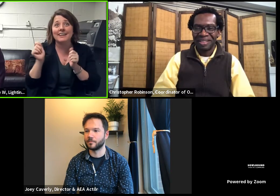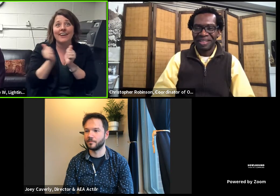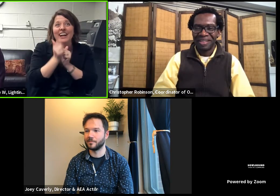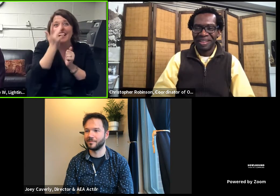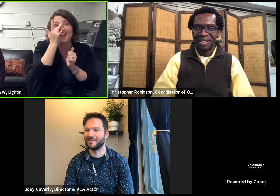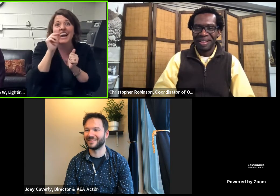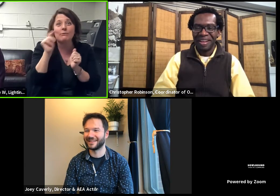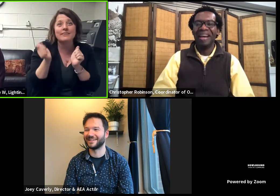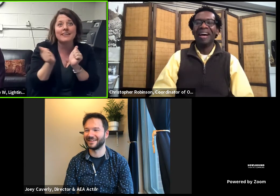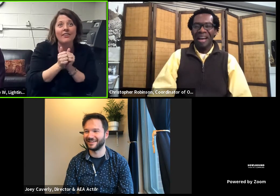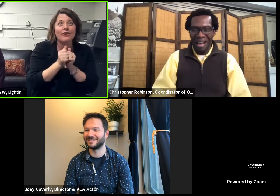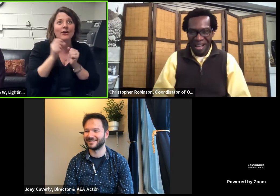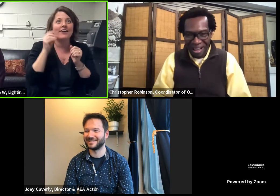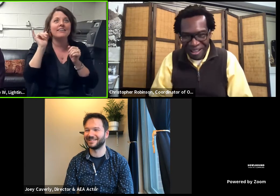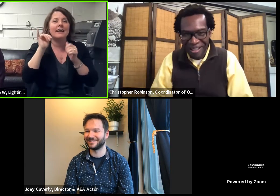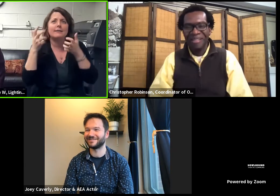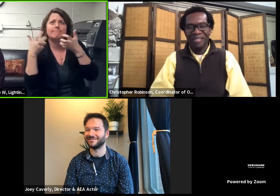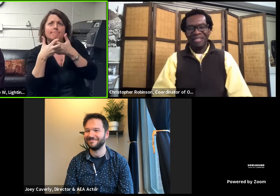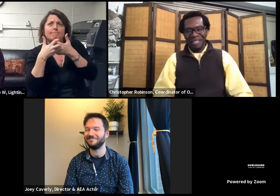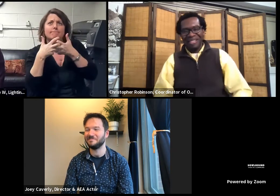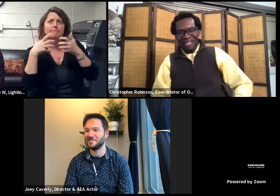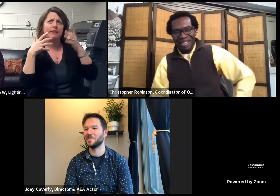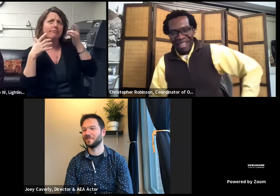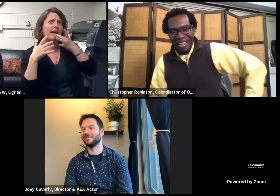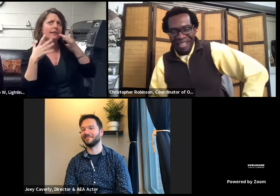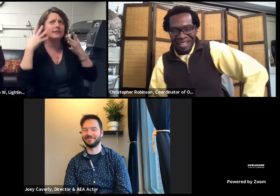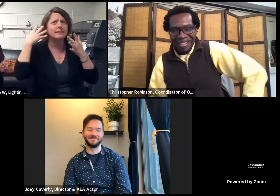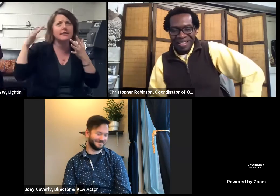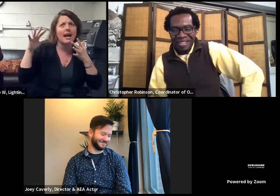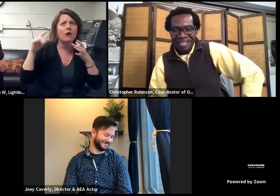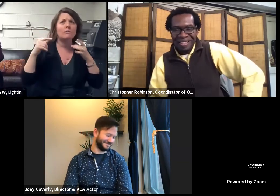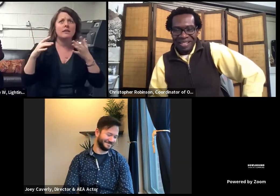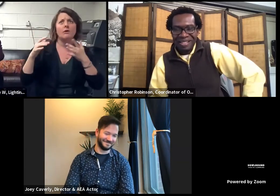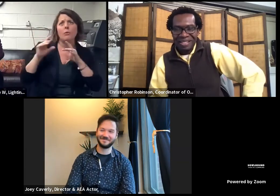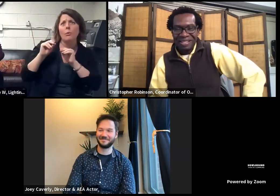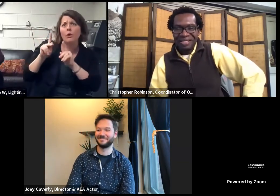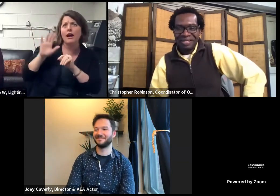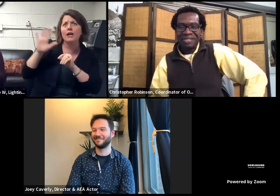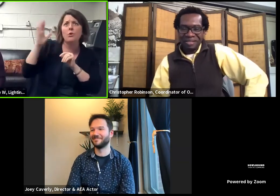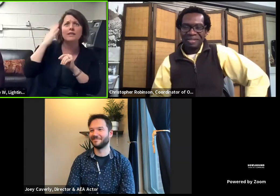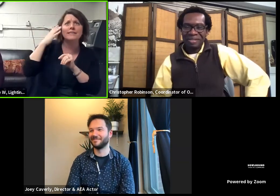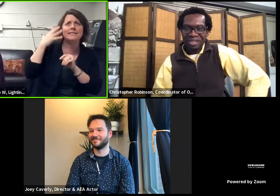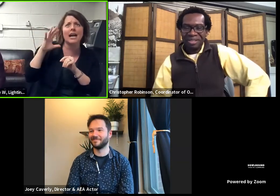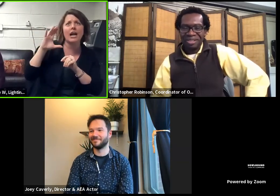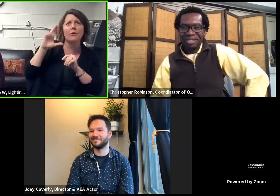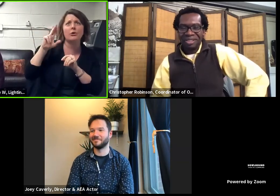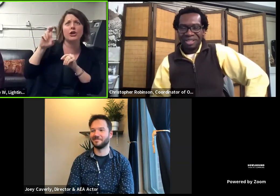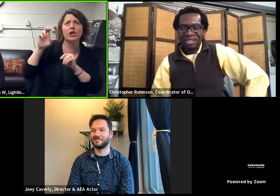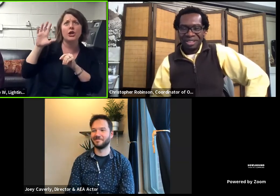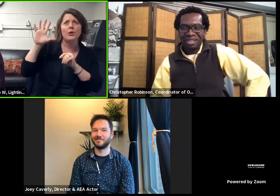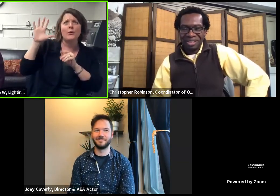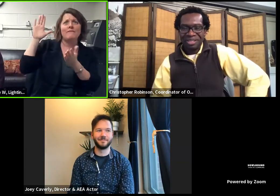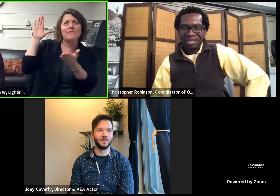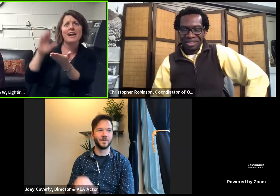we kind of geek out together, you know? We kinda figure out how the sound and lights will really go together really well,